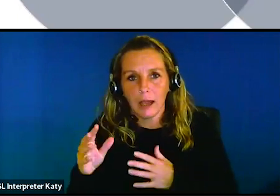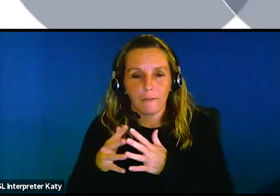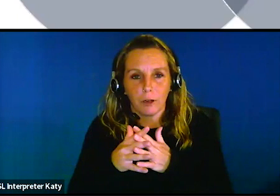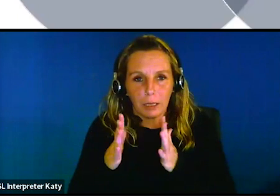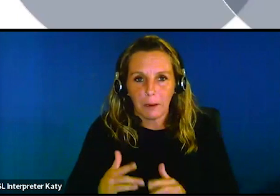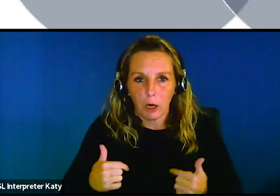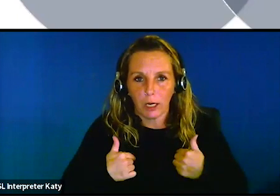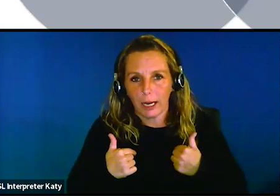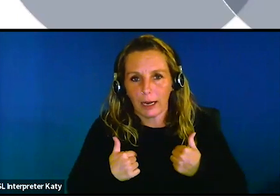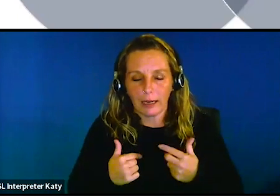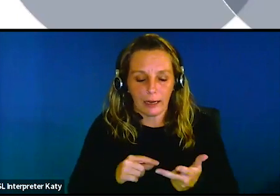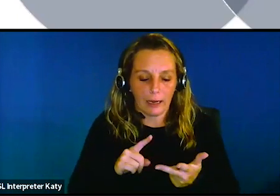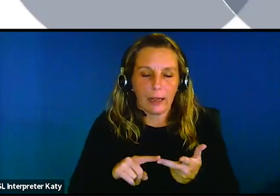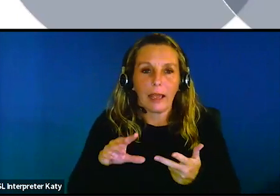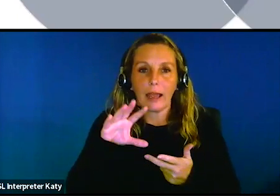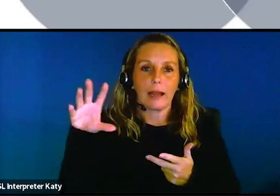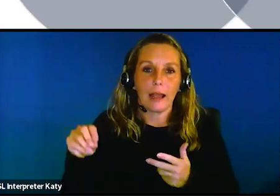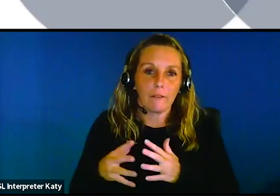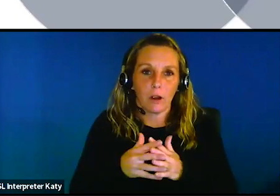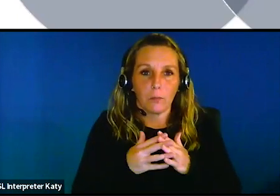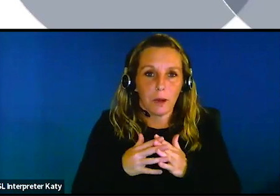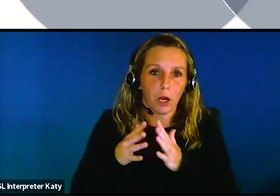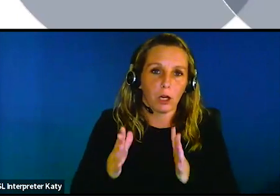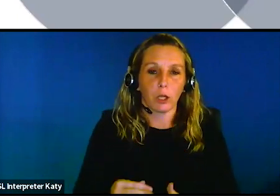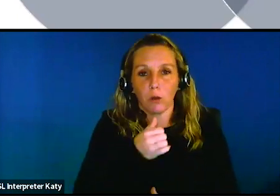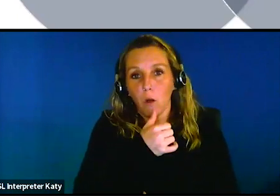and and as an African-American woman.